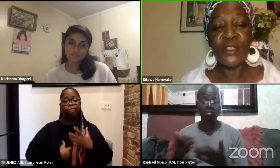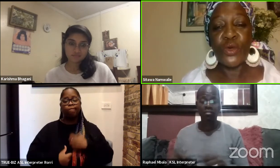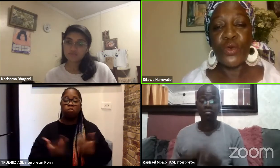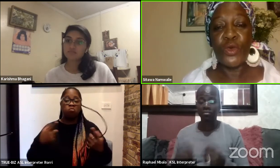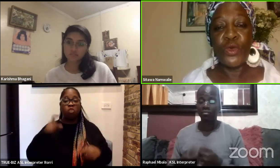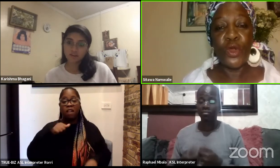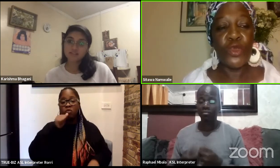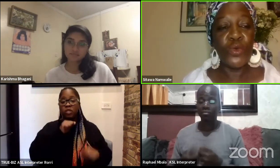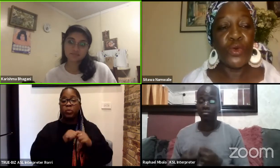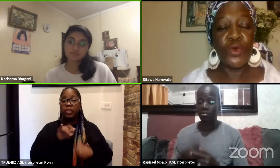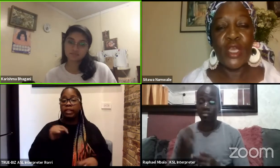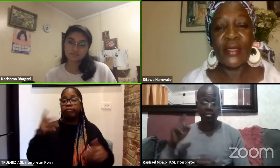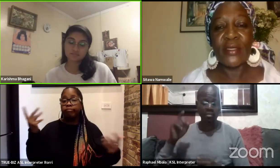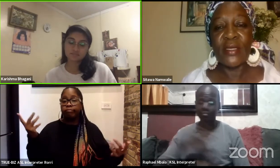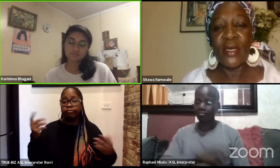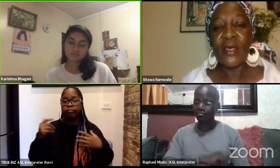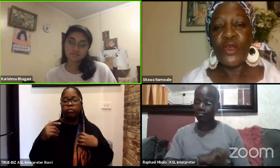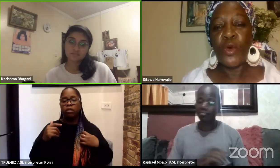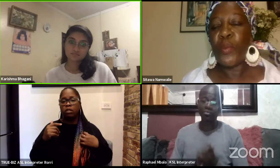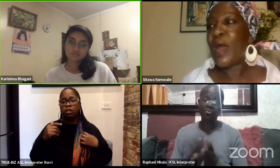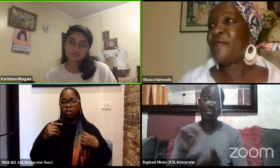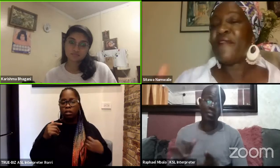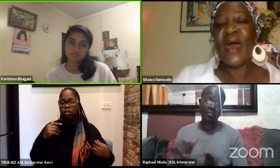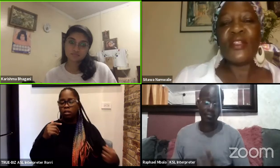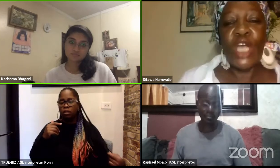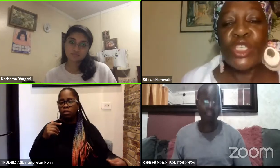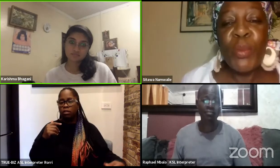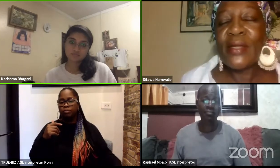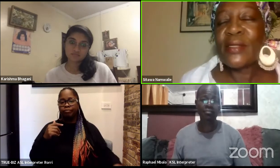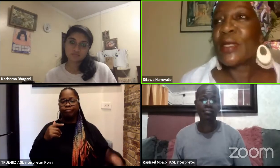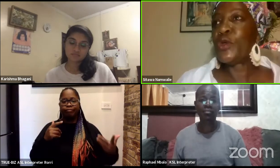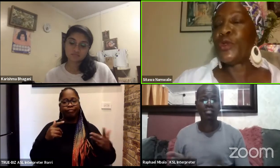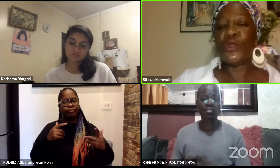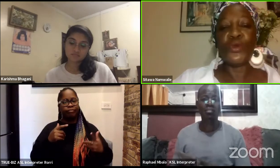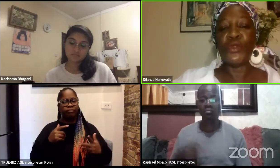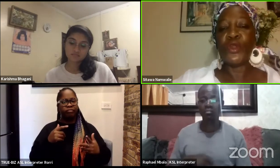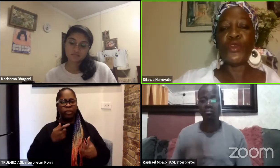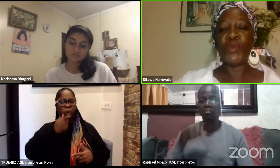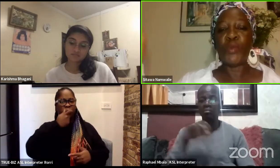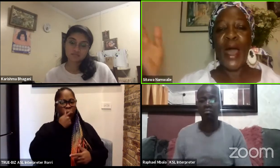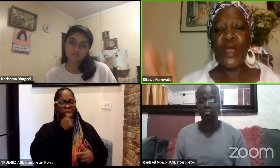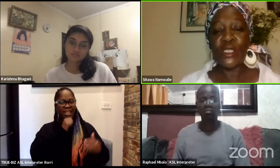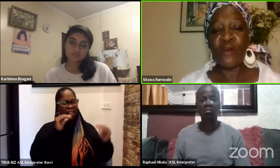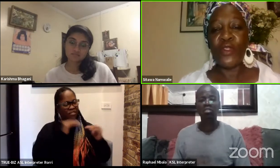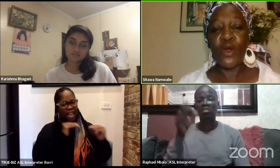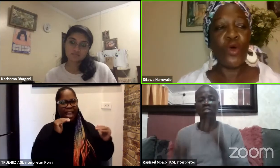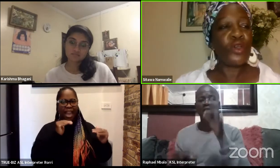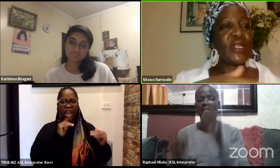and so you'd get unfair judgments, and you'd be by yourself on the court